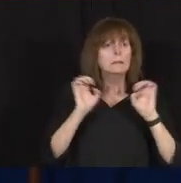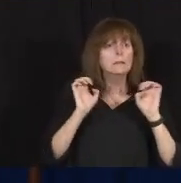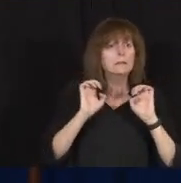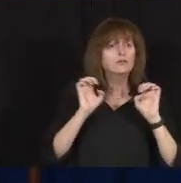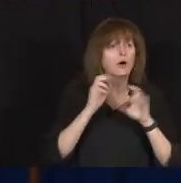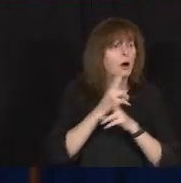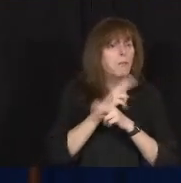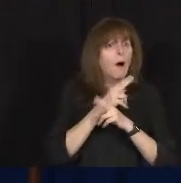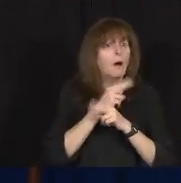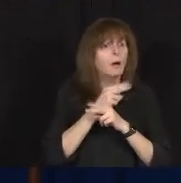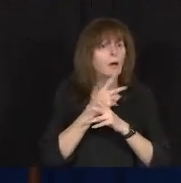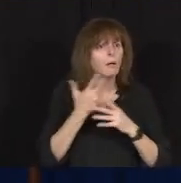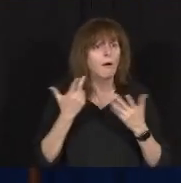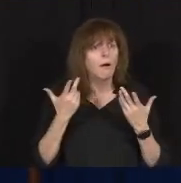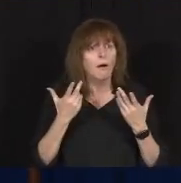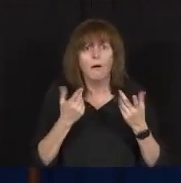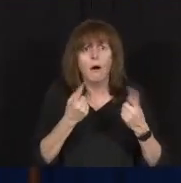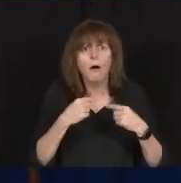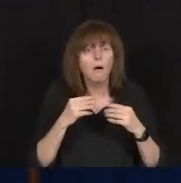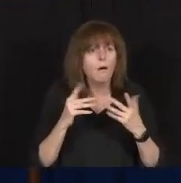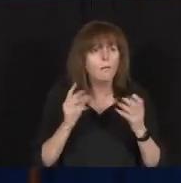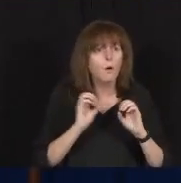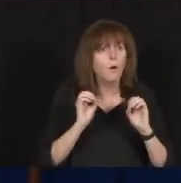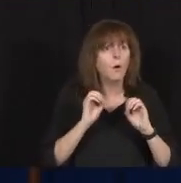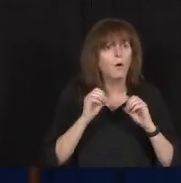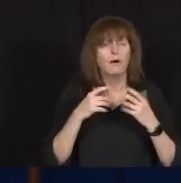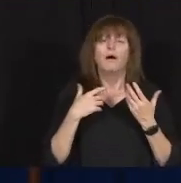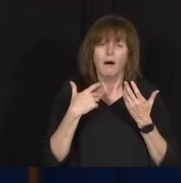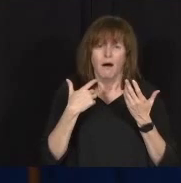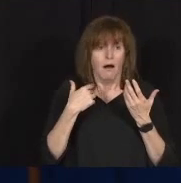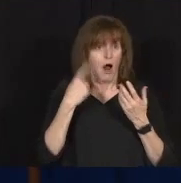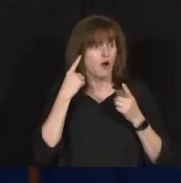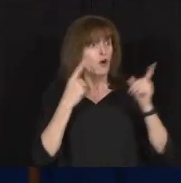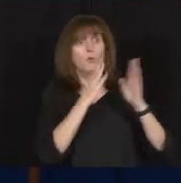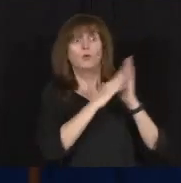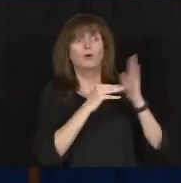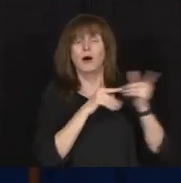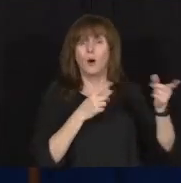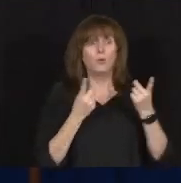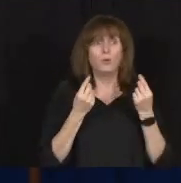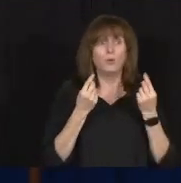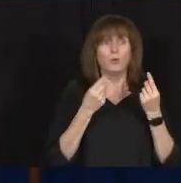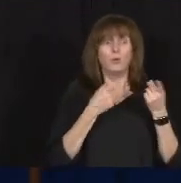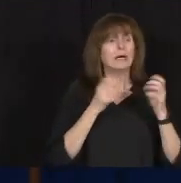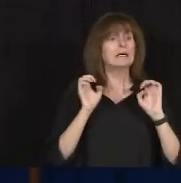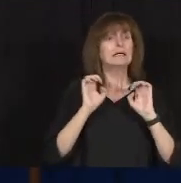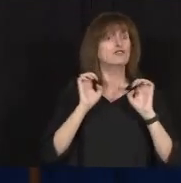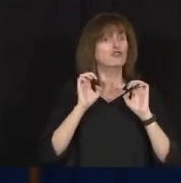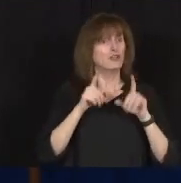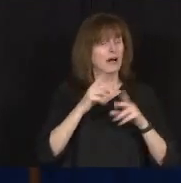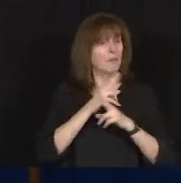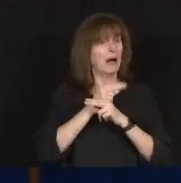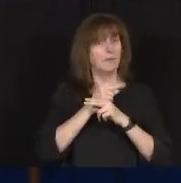I heard the mayor this morning too. So the kids, the Easter Bunny is become essential service. So t